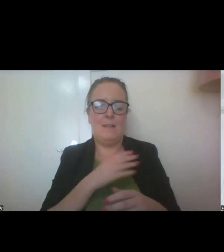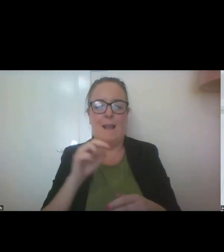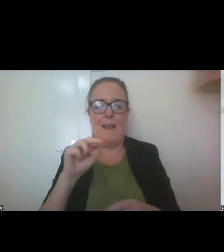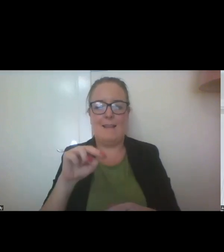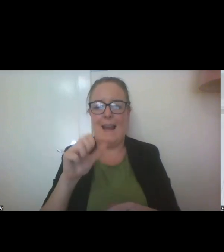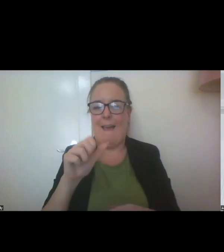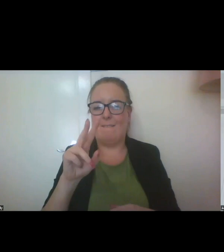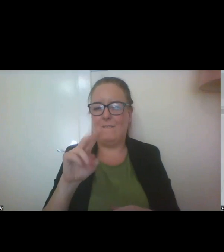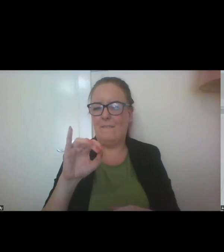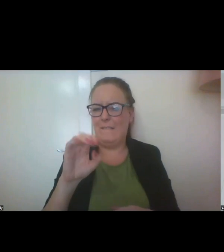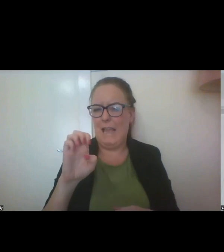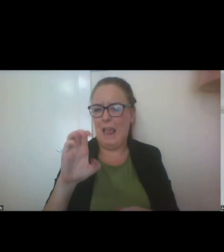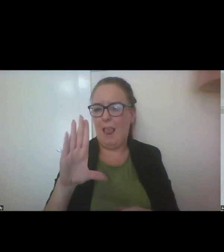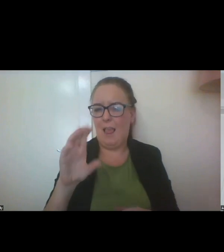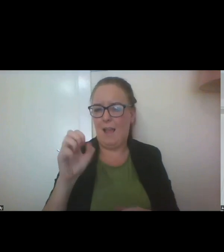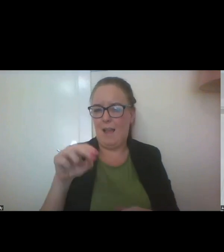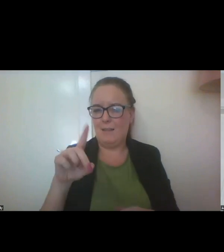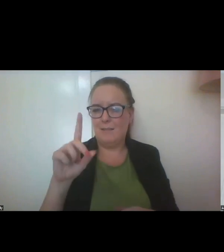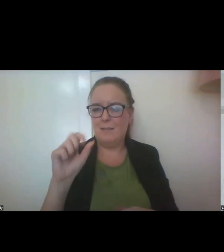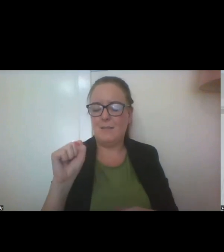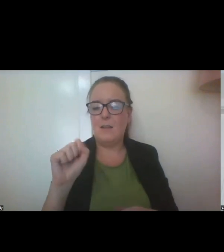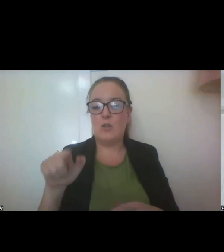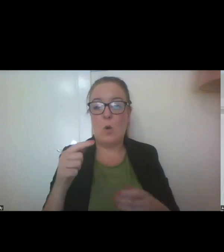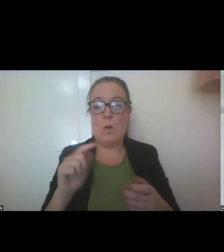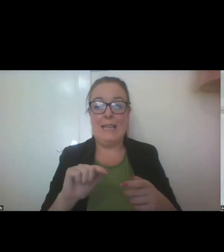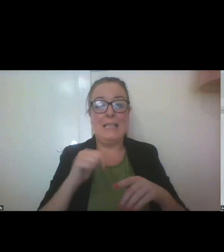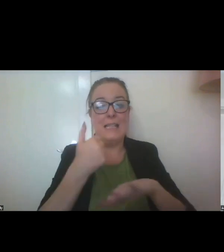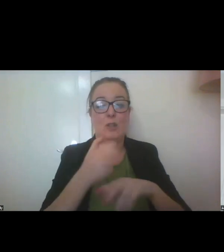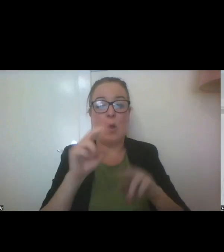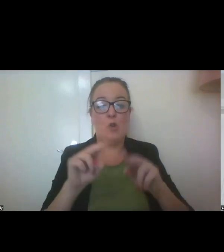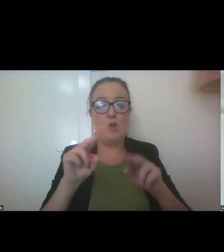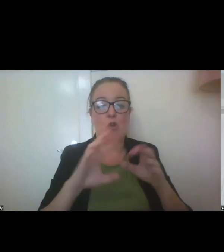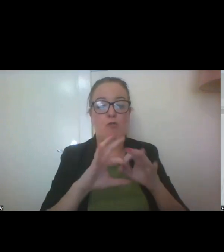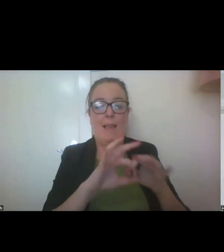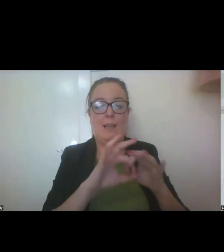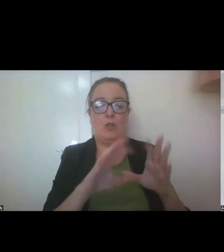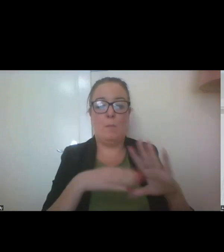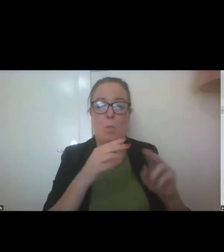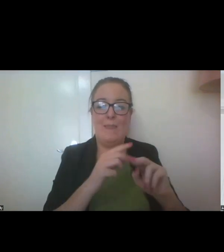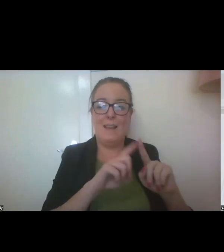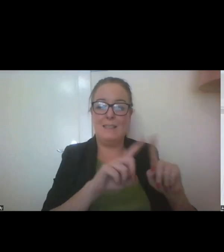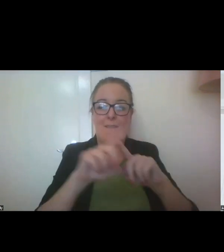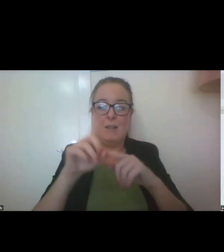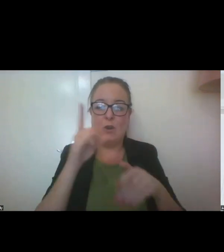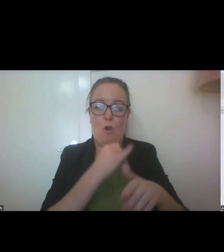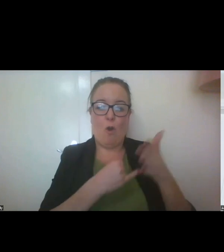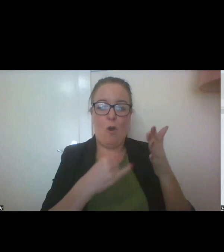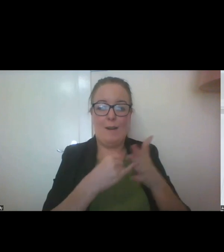and sustaining established partnerships with organisations and users of NaviLens around the world.